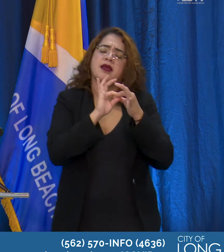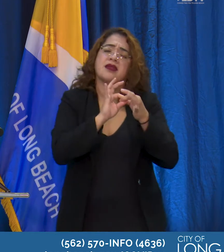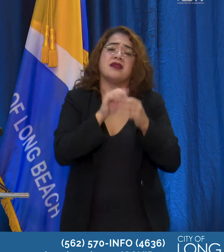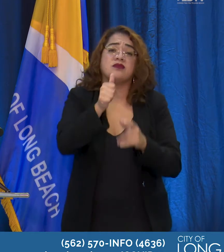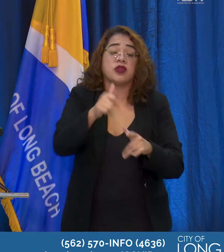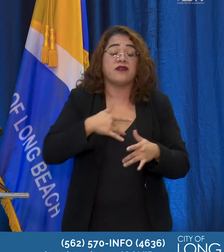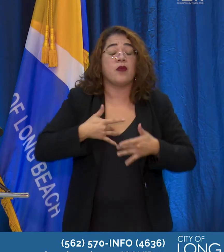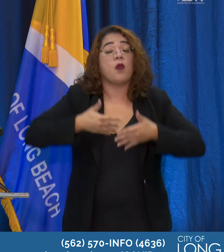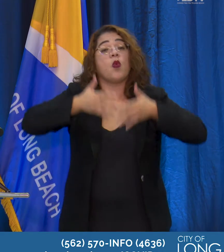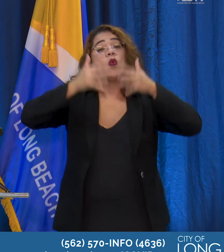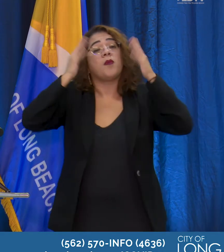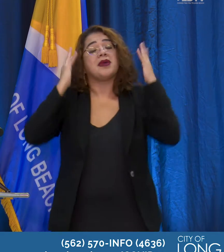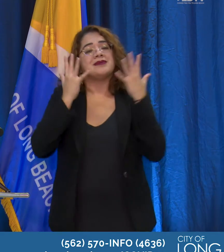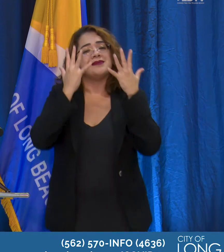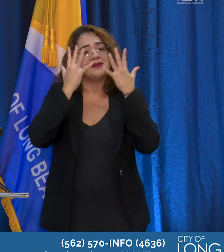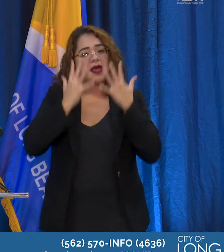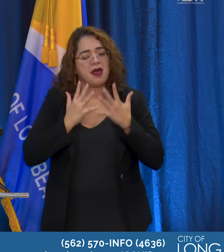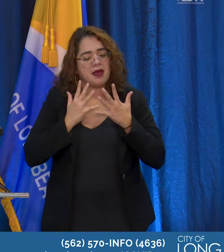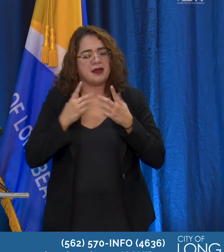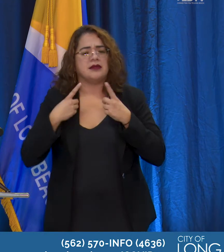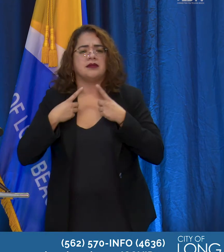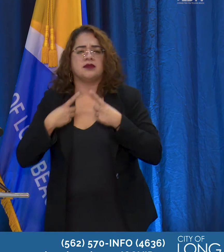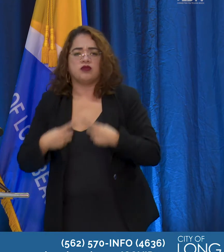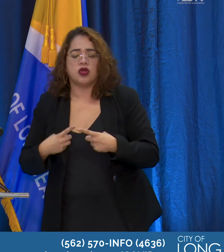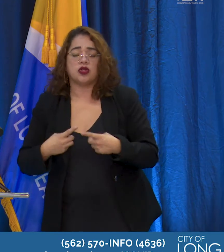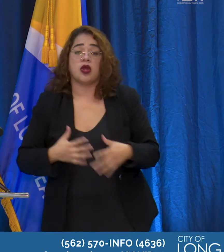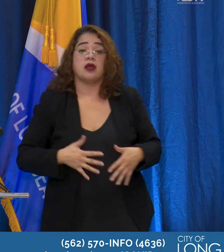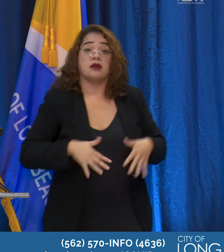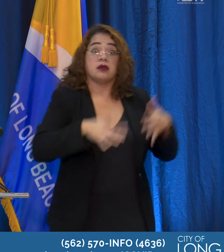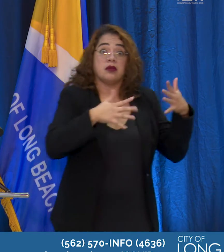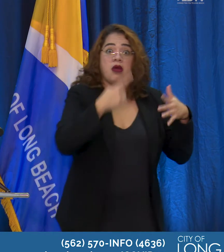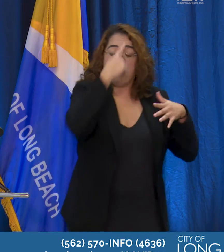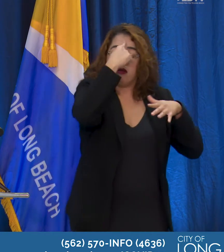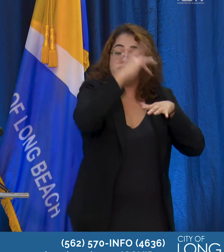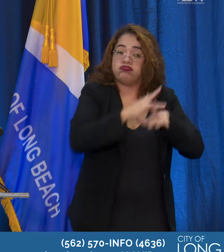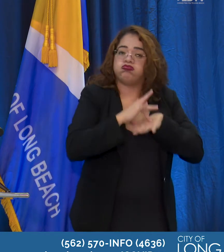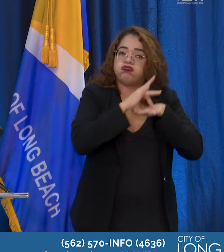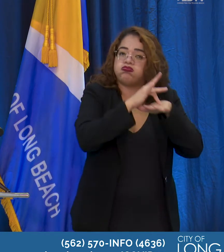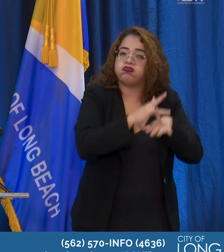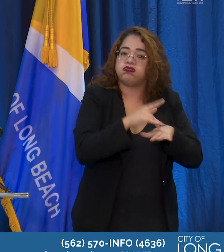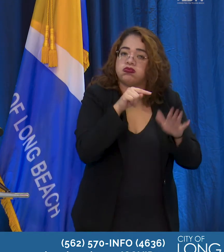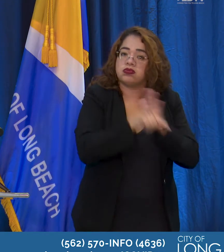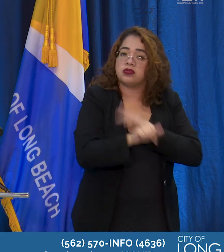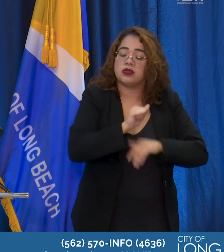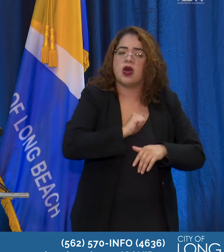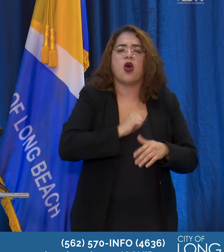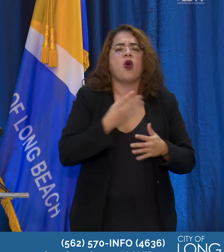sadness, depression, anxiety, or suicidal ideation, or if you're concerned about harming yourself or others,